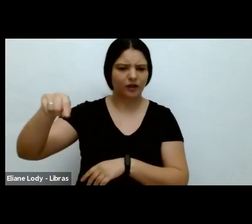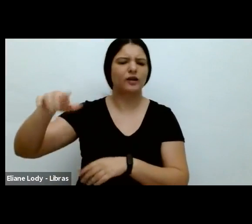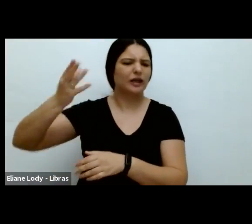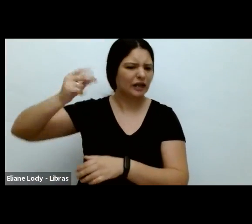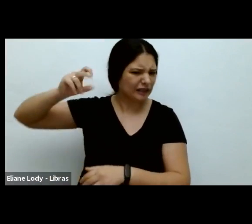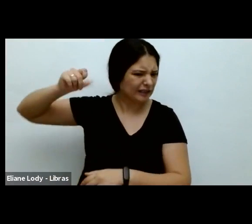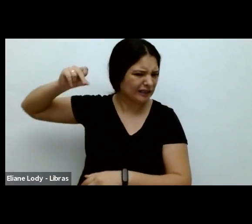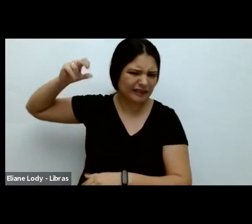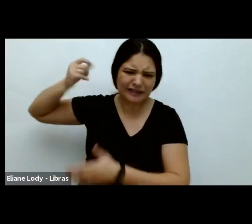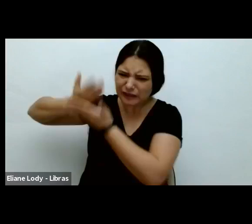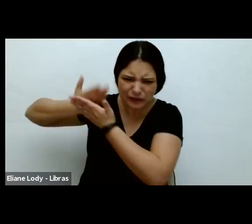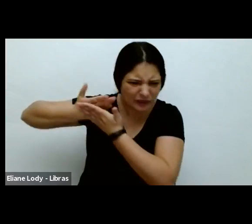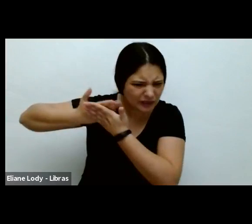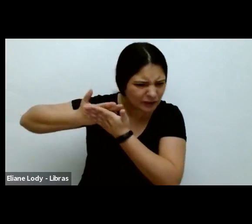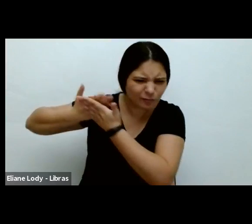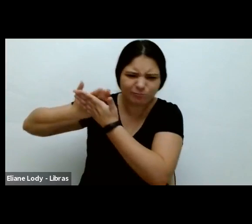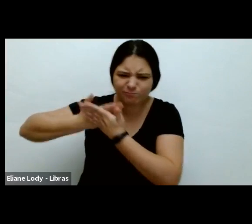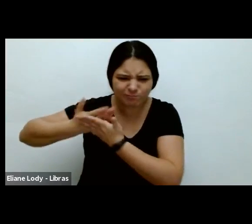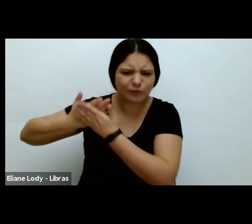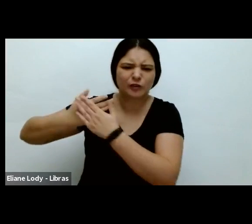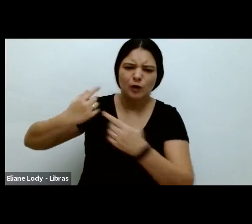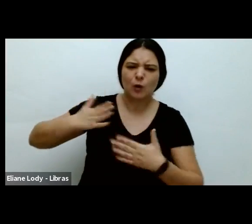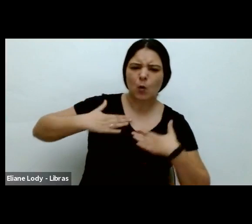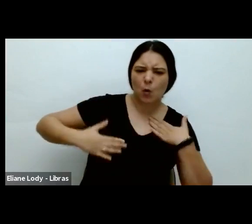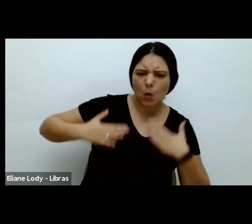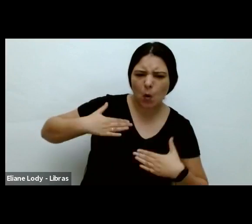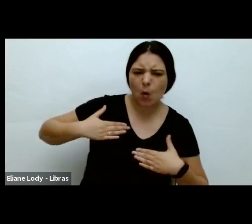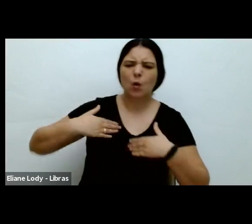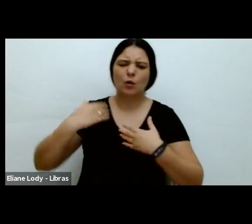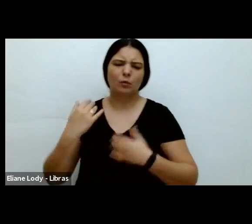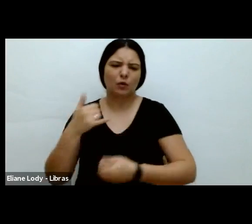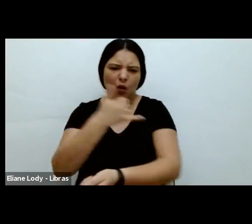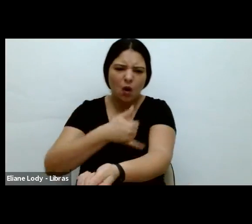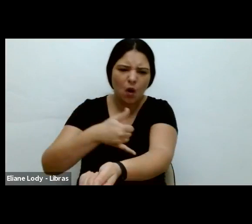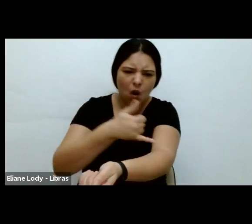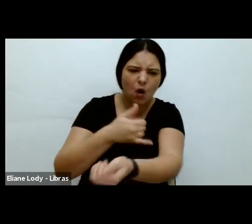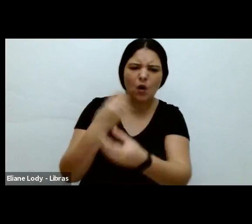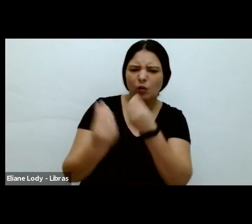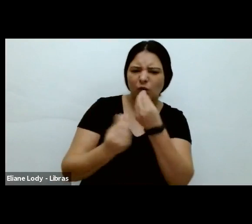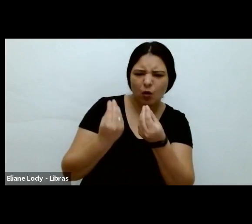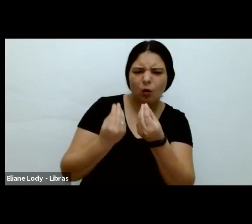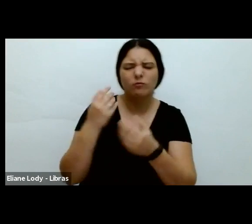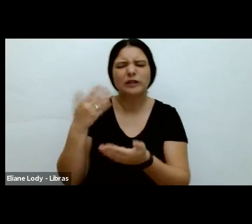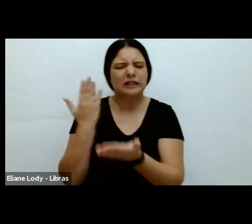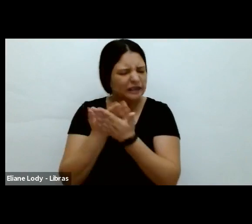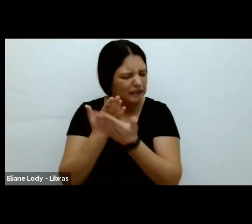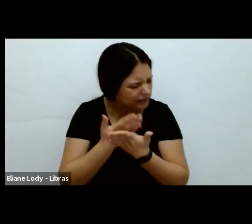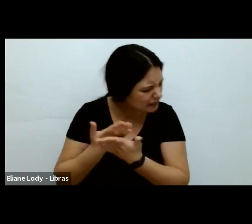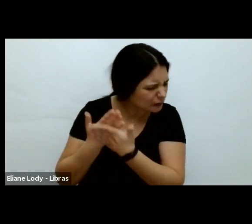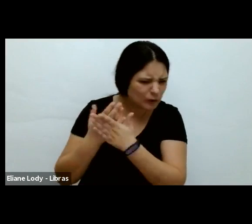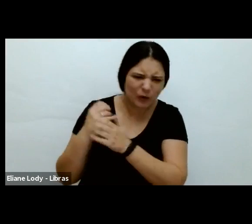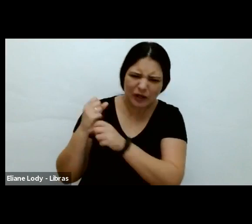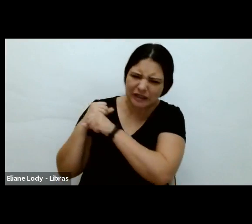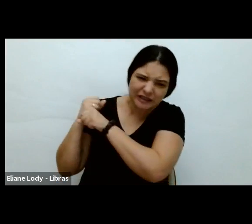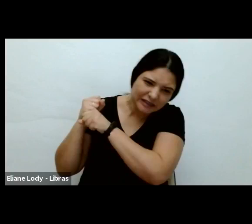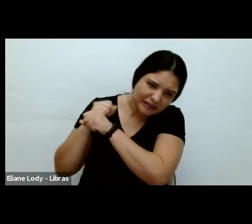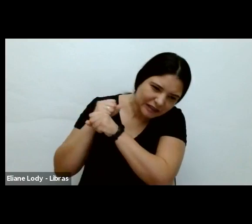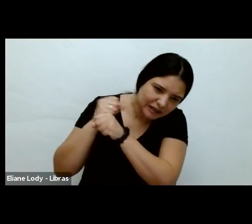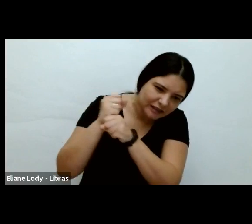human body. , and Pro and Professor. or at be had been.